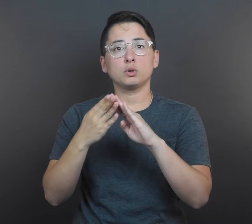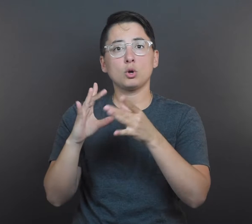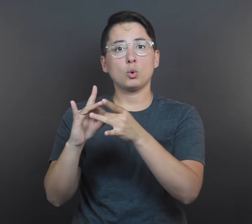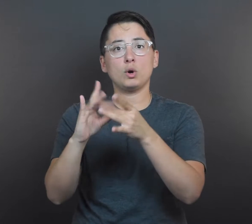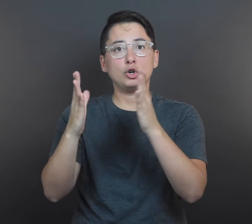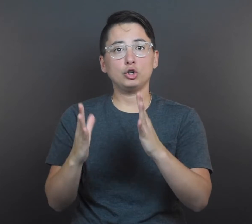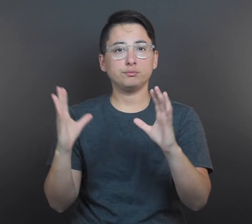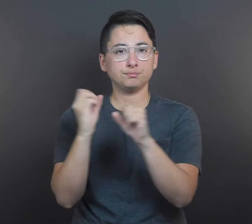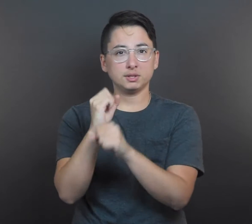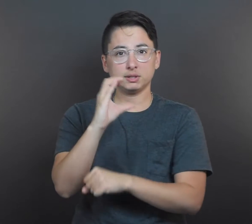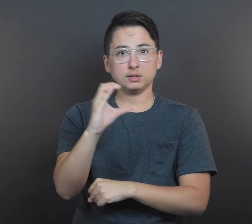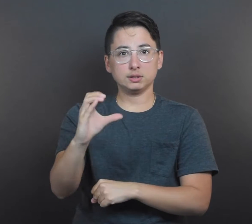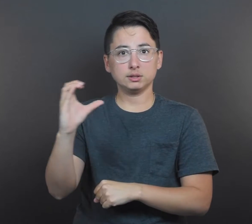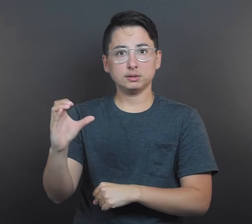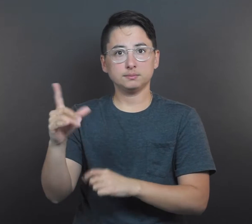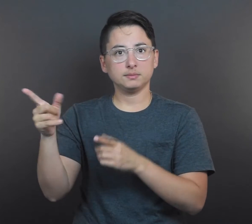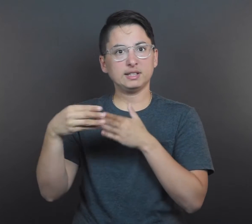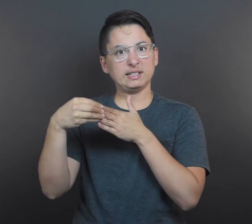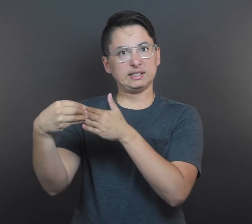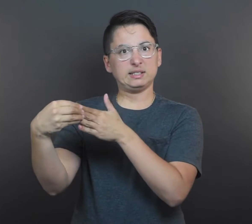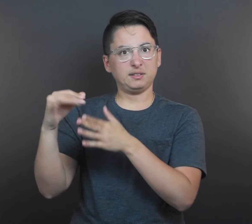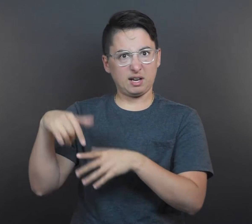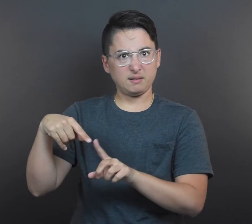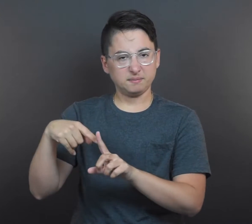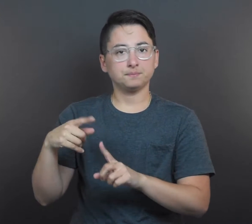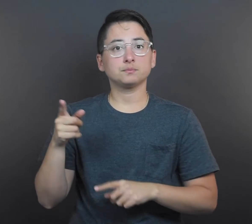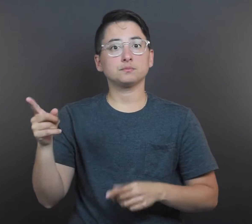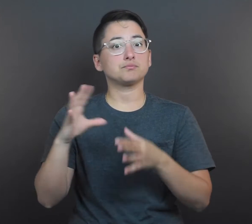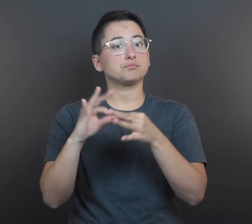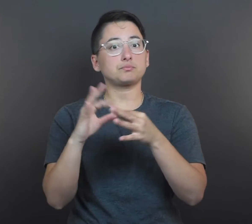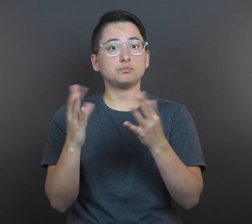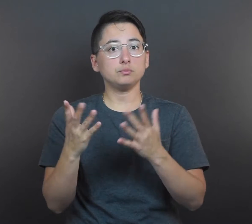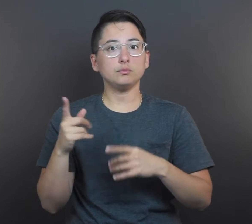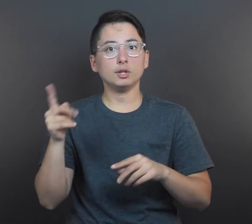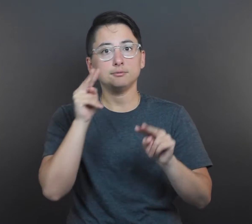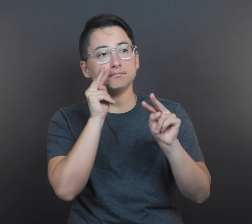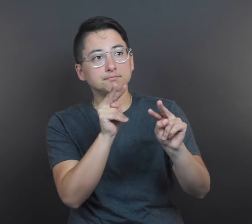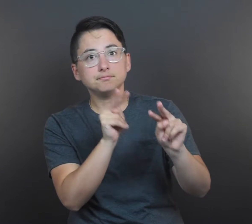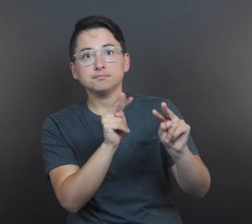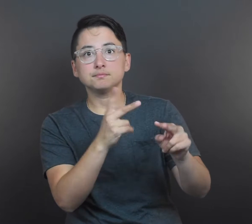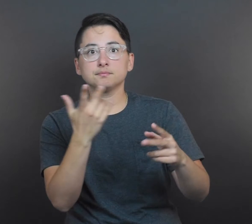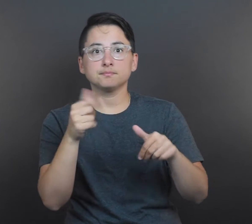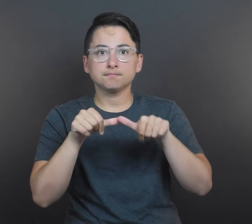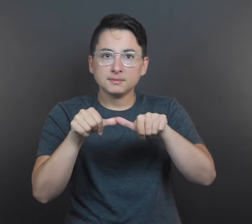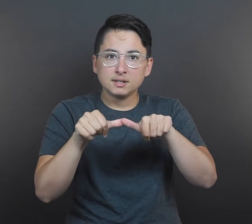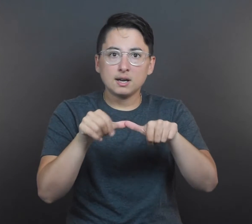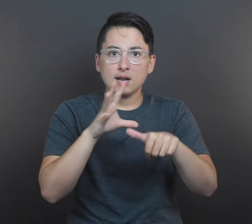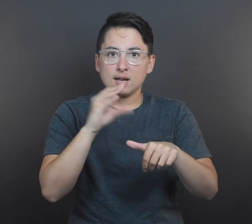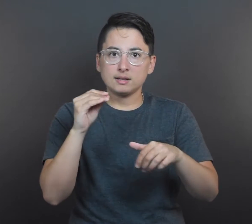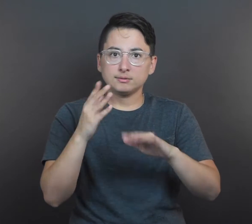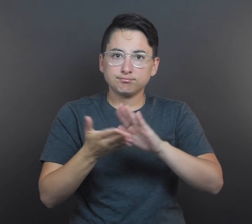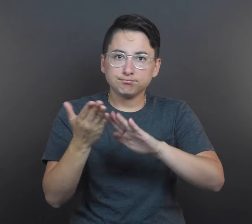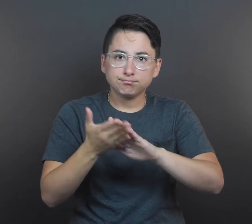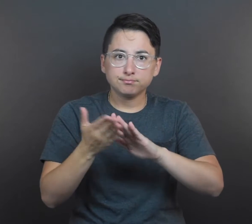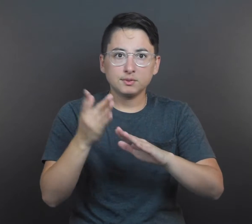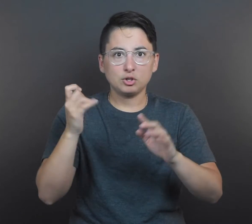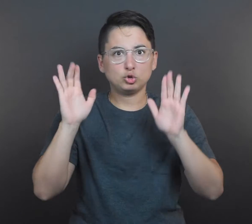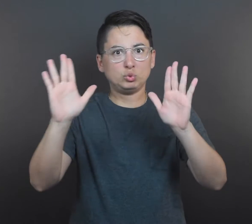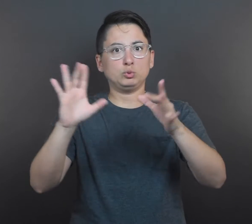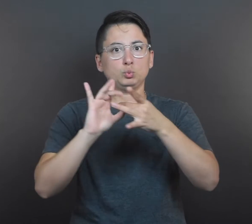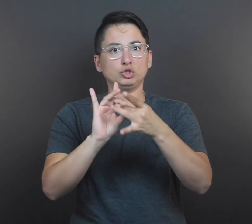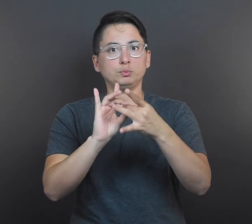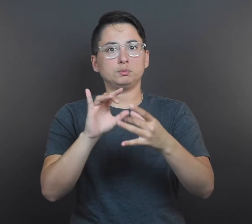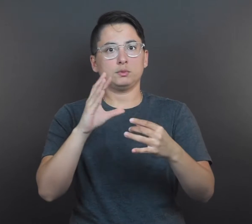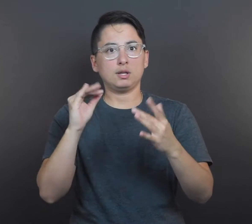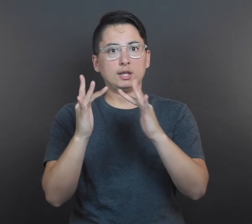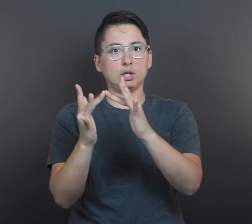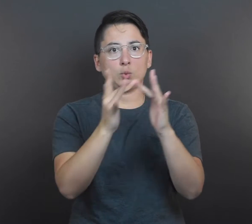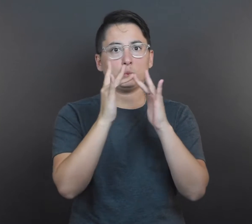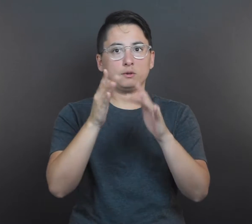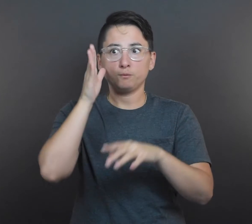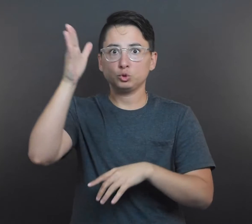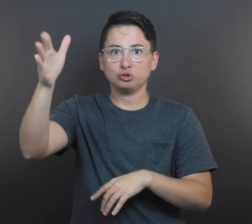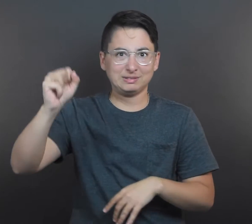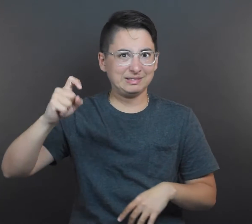said Xp Lee, COVID-19 Community Coordinator (CCC) lead. Many valuable lessons were learned